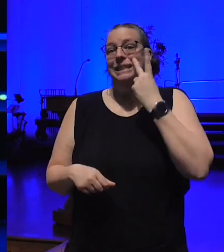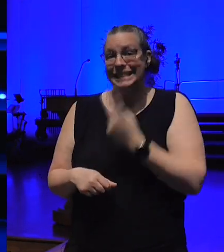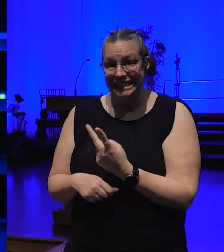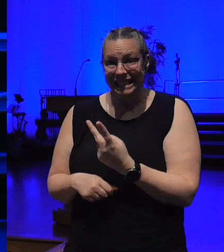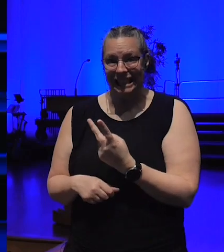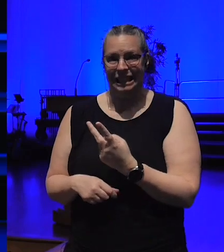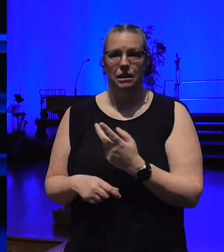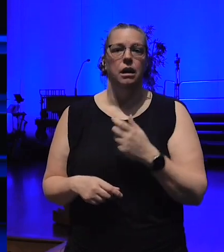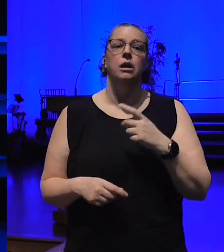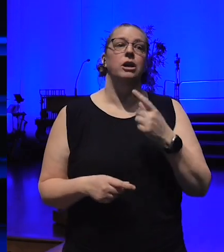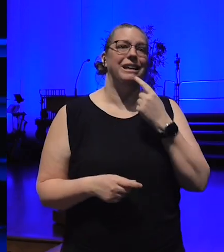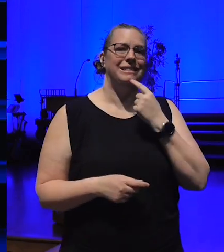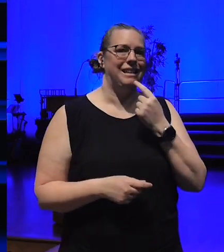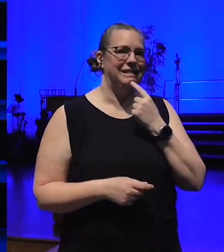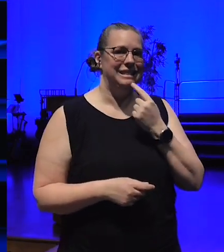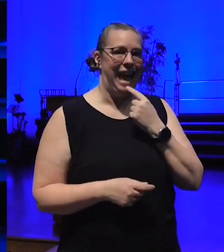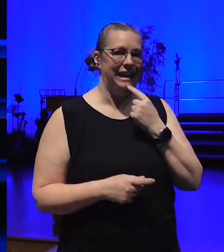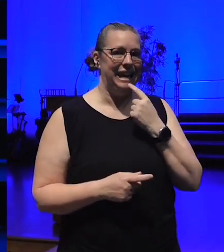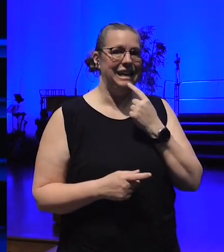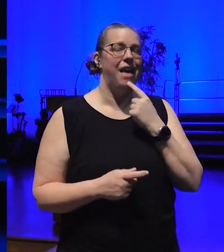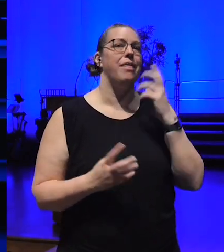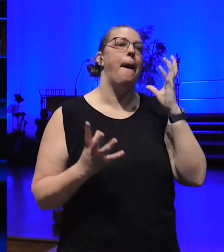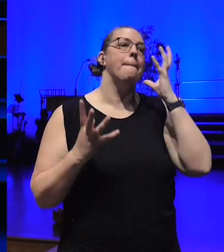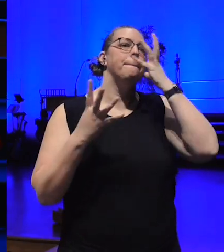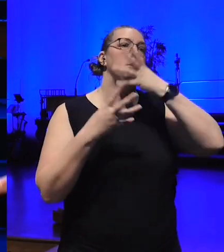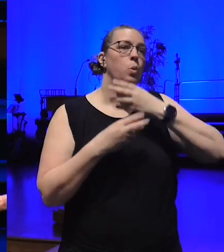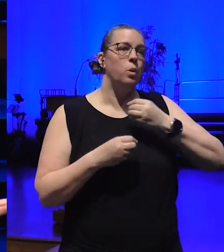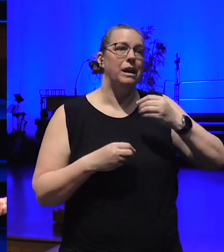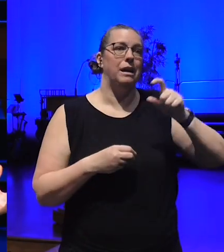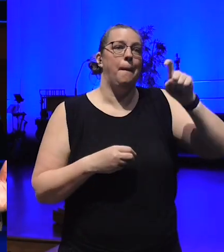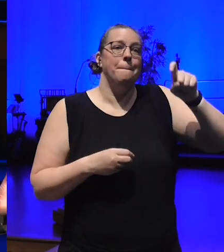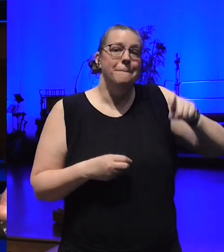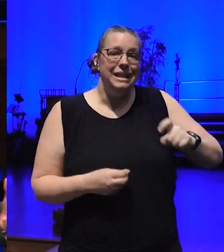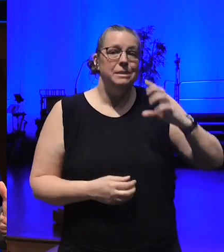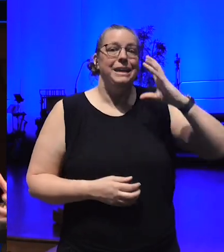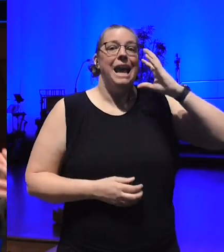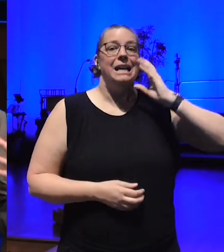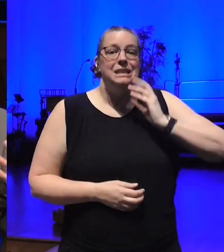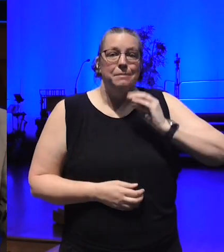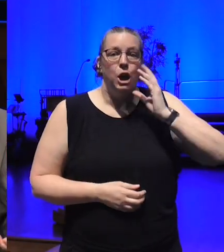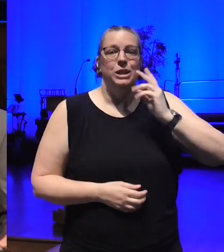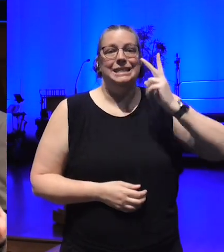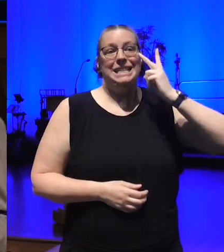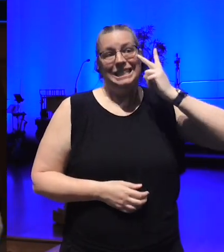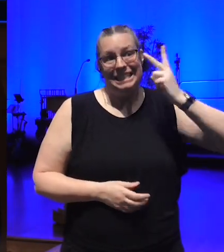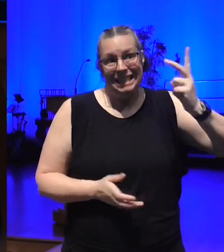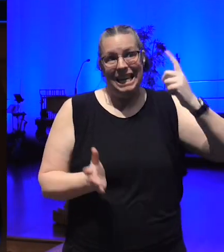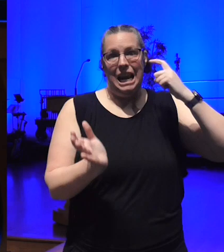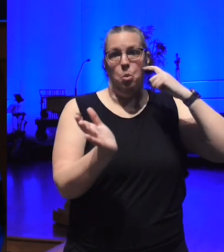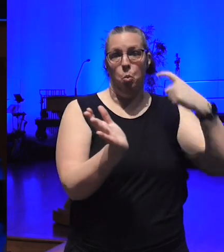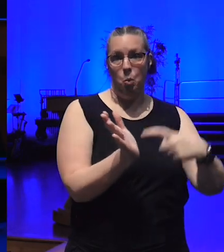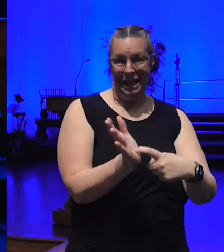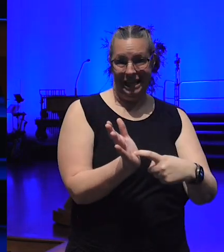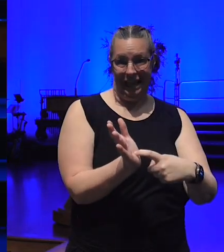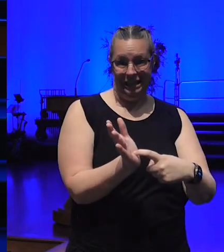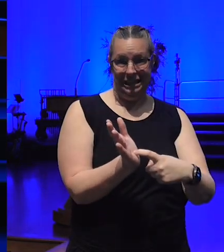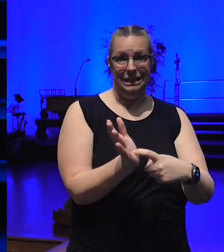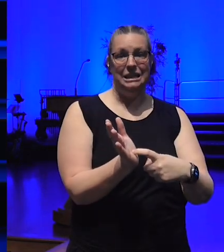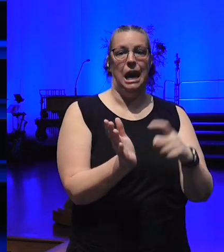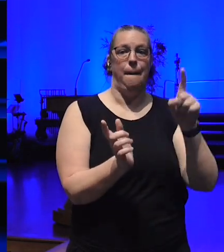human experience that beauty must be seen and must be witnessed it must be articulated to be